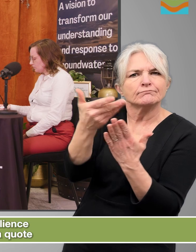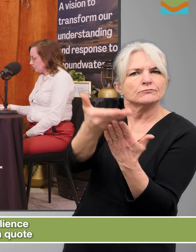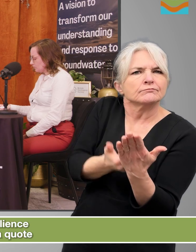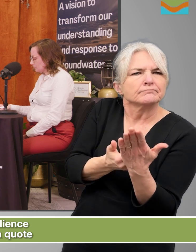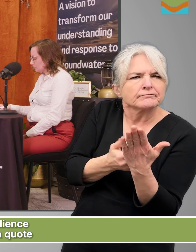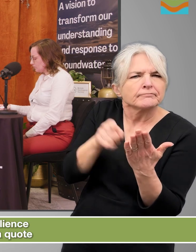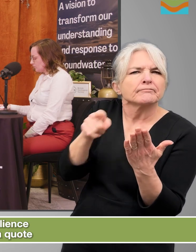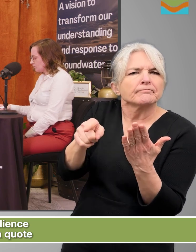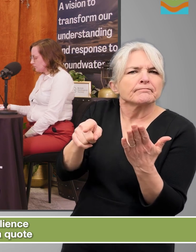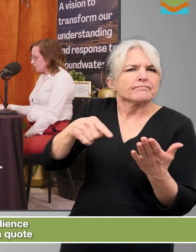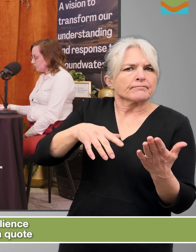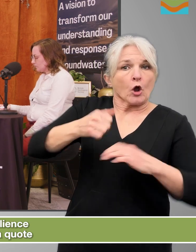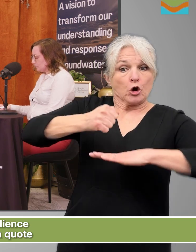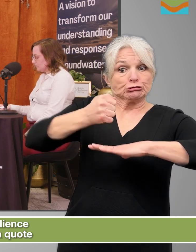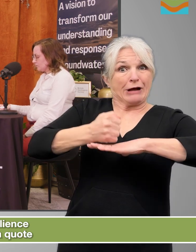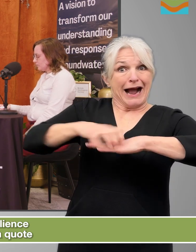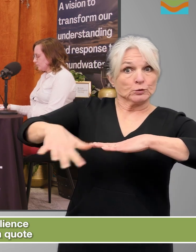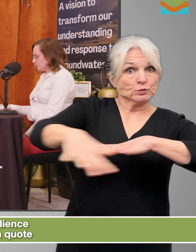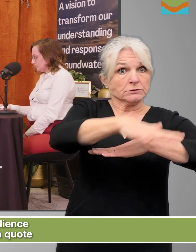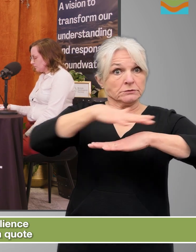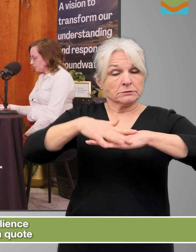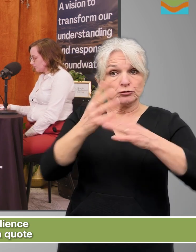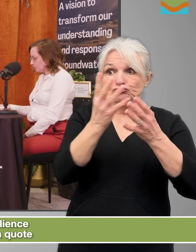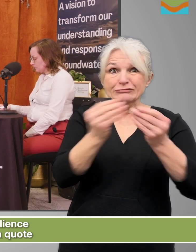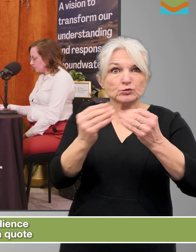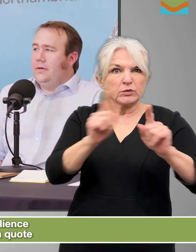significantly increase the resilience of economy and society.' It's a quote